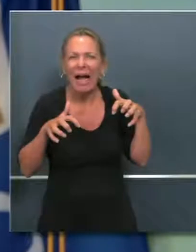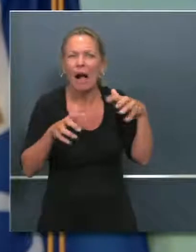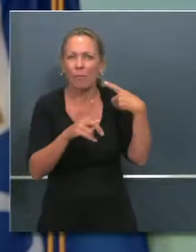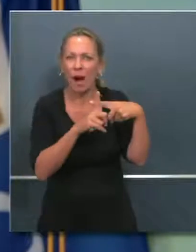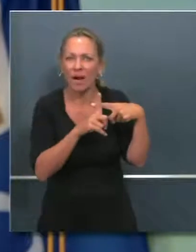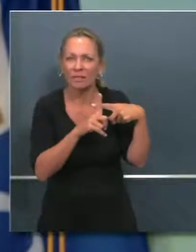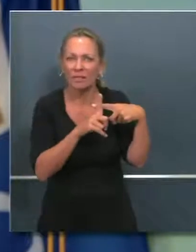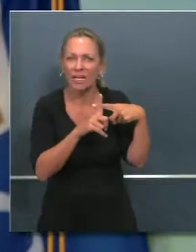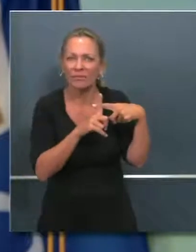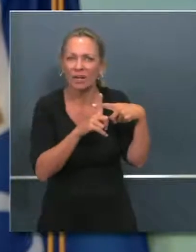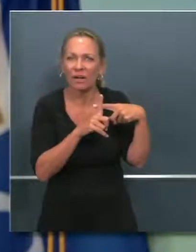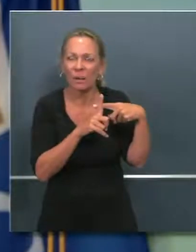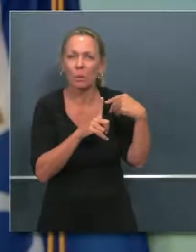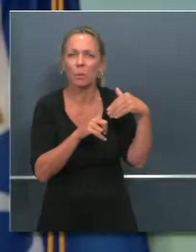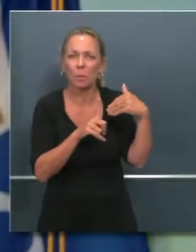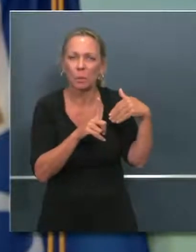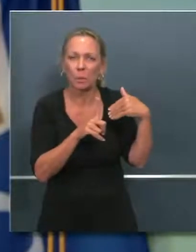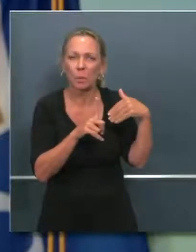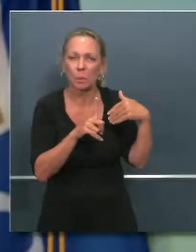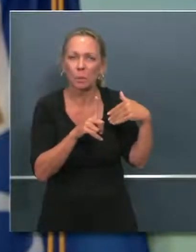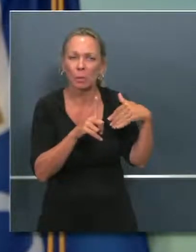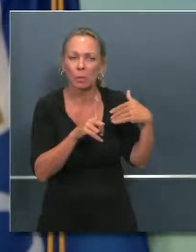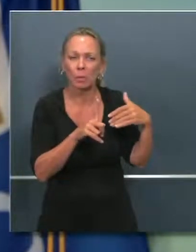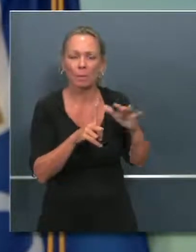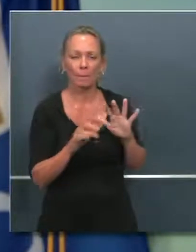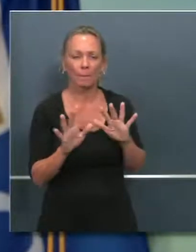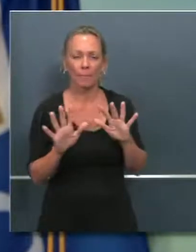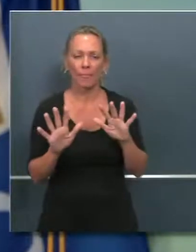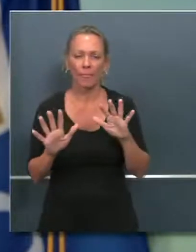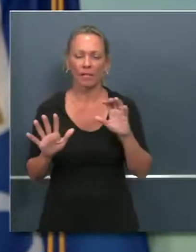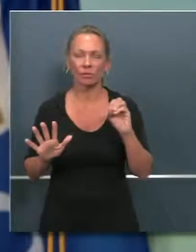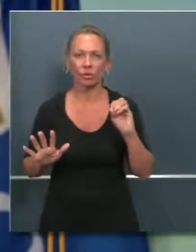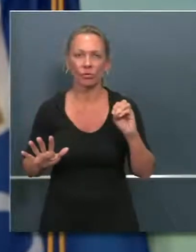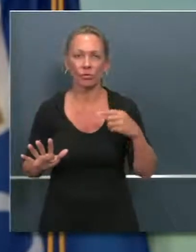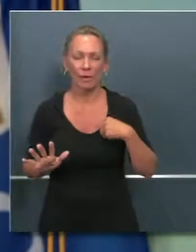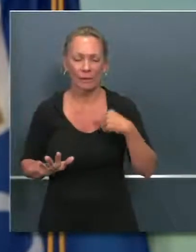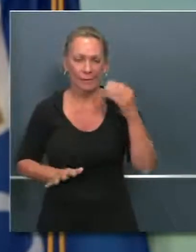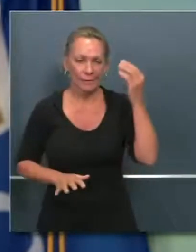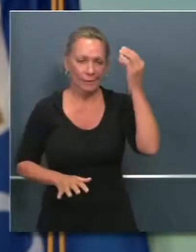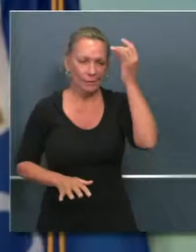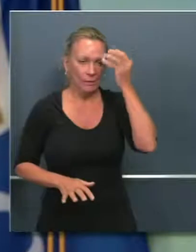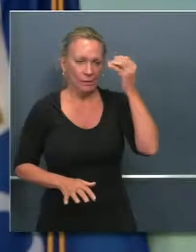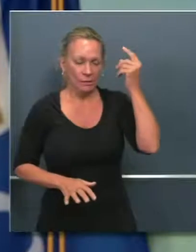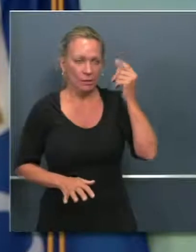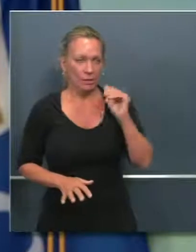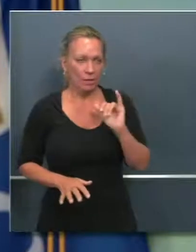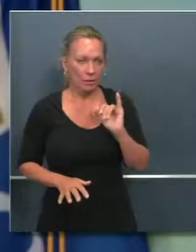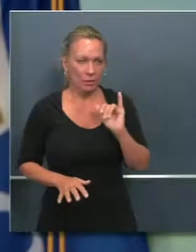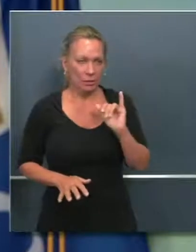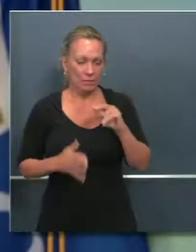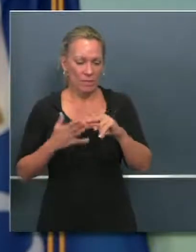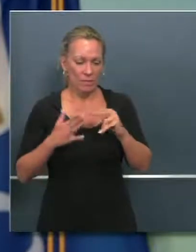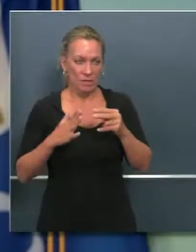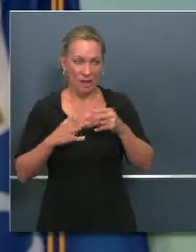alternative care facility sites if we have to transfer many many patients into the hospital